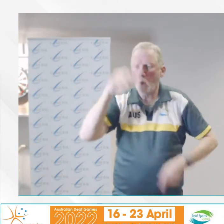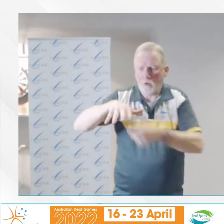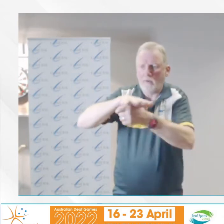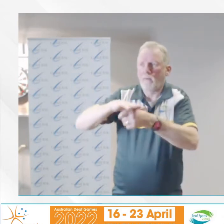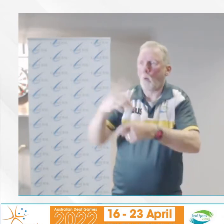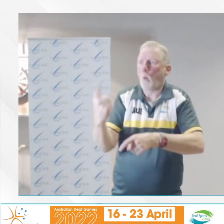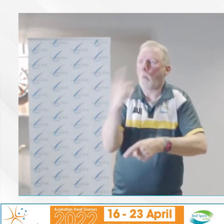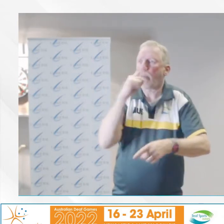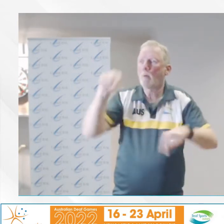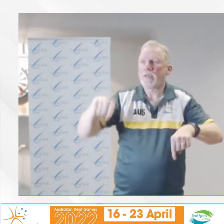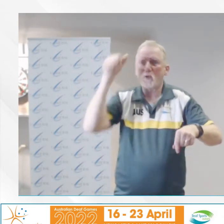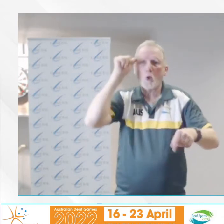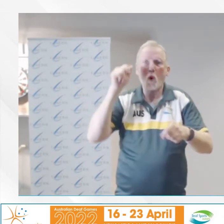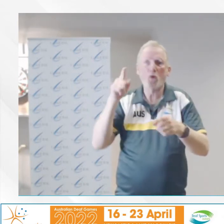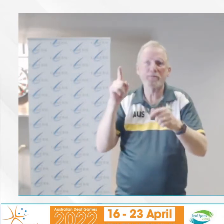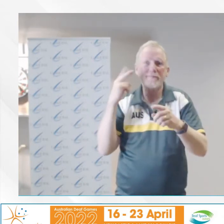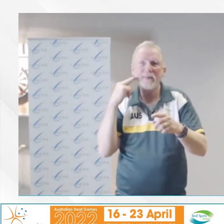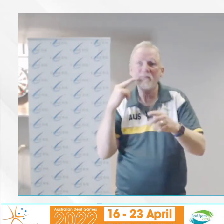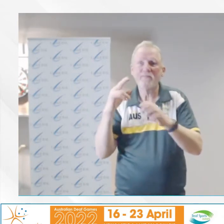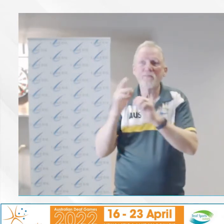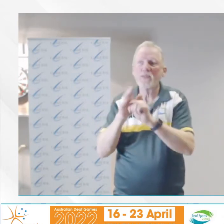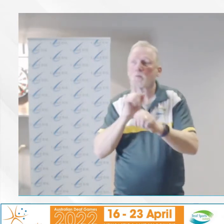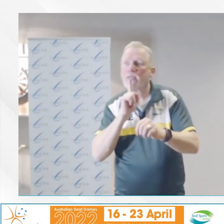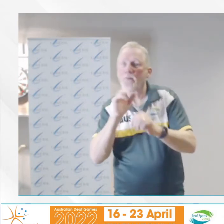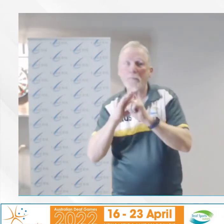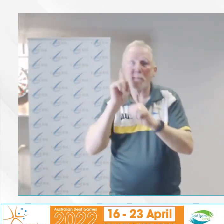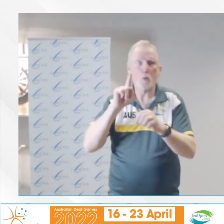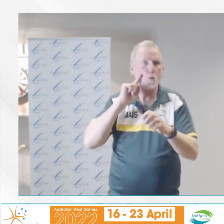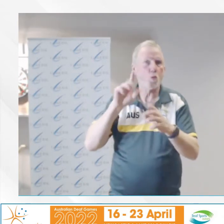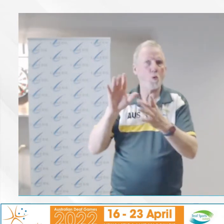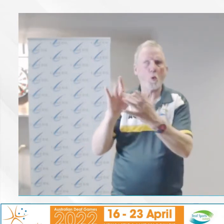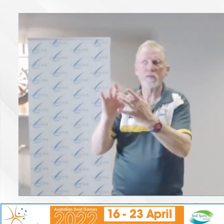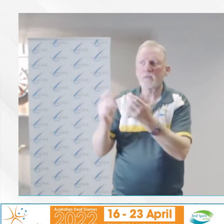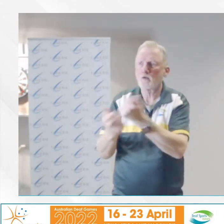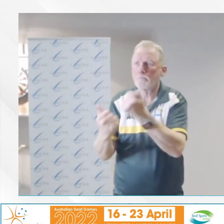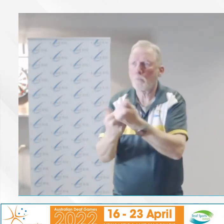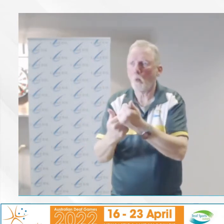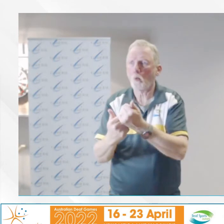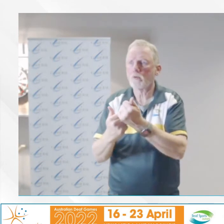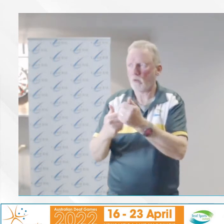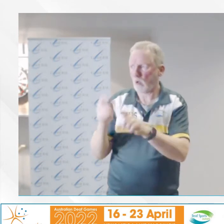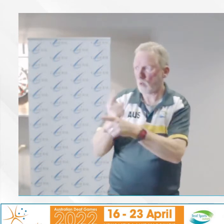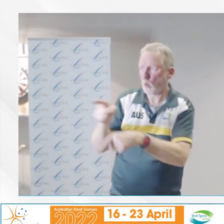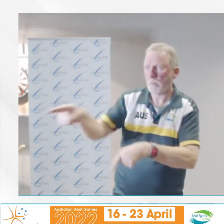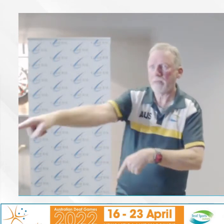to get all that local information so we can make this um the great games that we want it to be